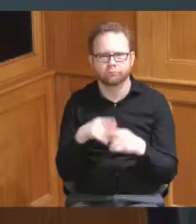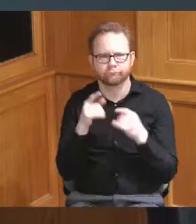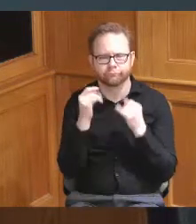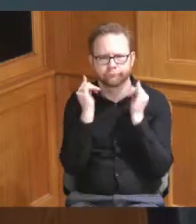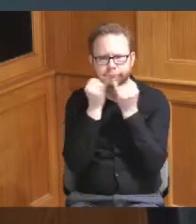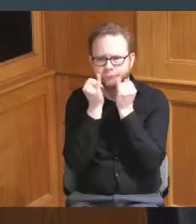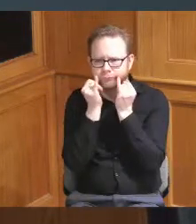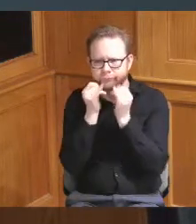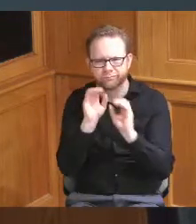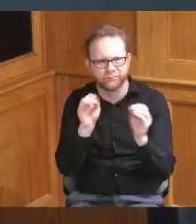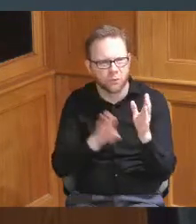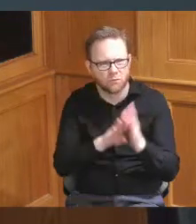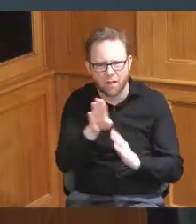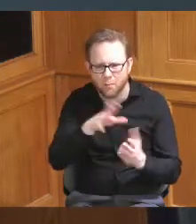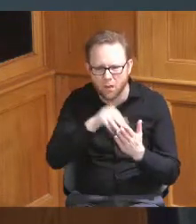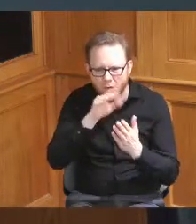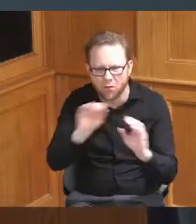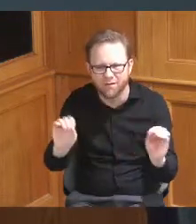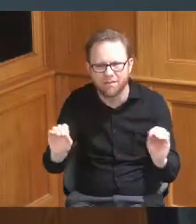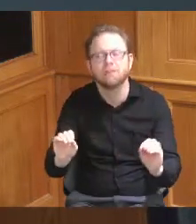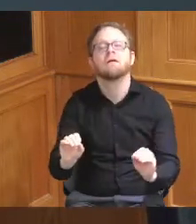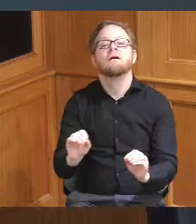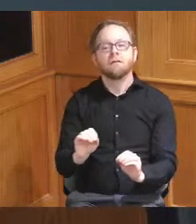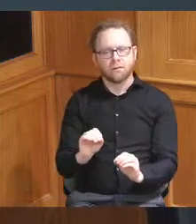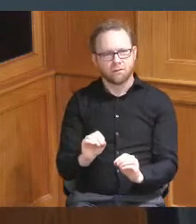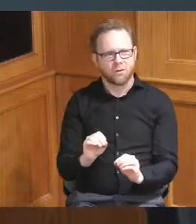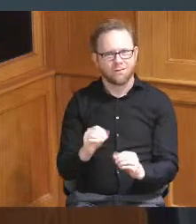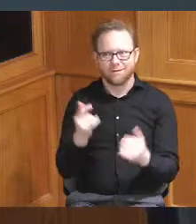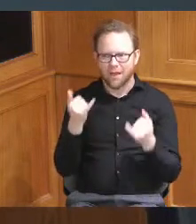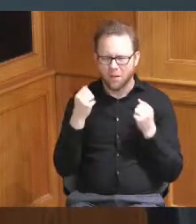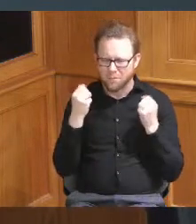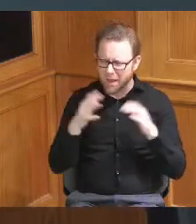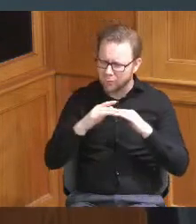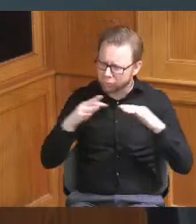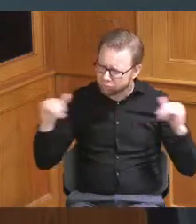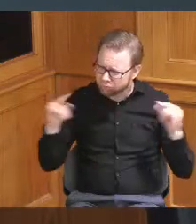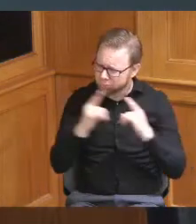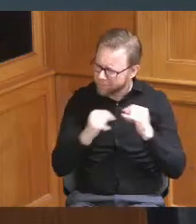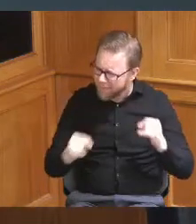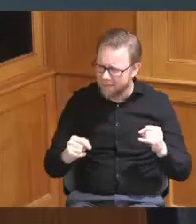the part about putting them in different there's a million camps now I mean cooking camps and that's